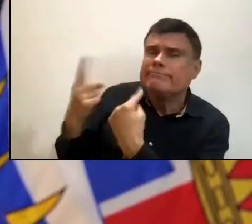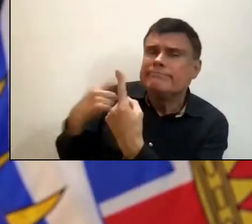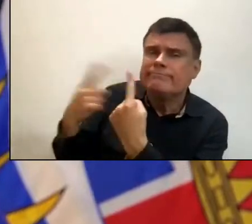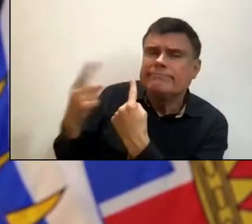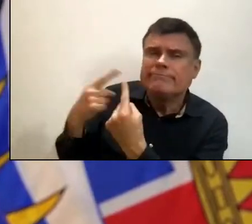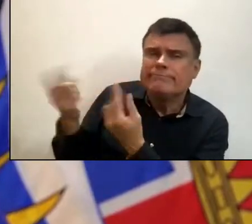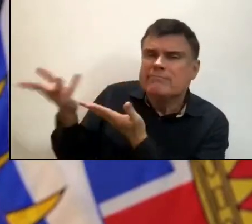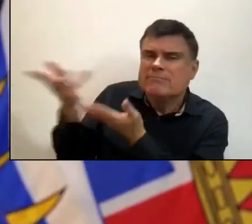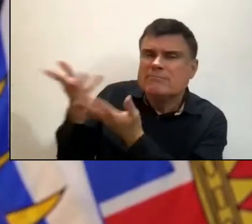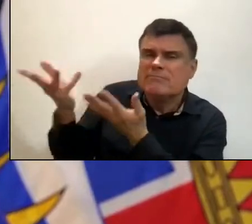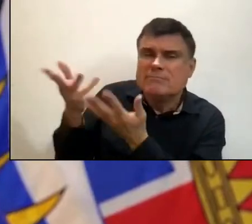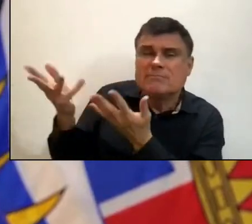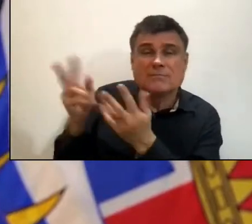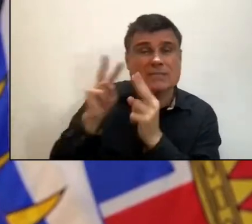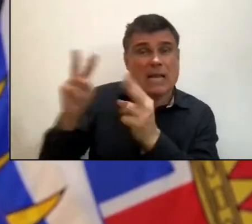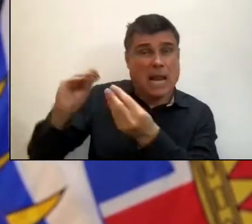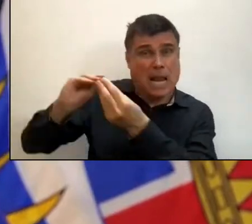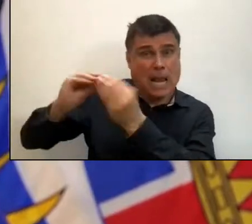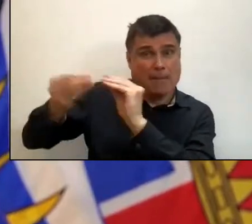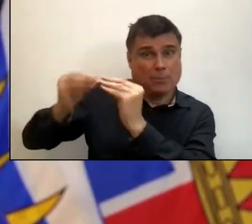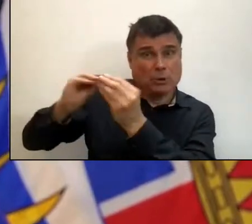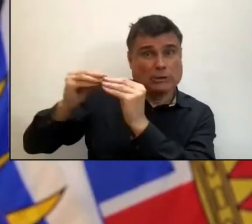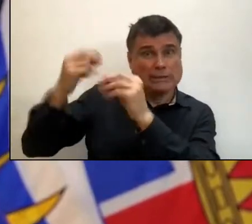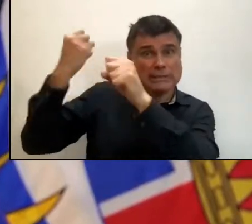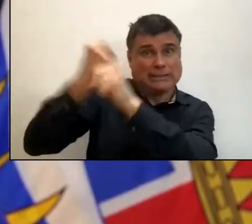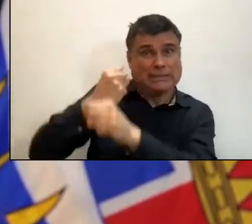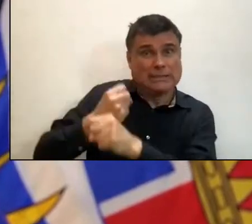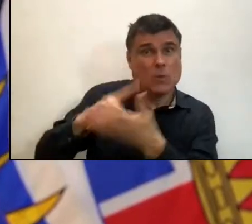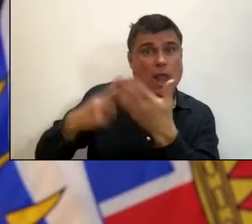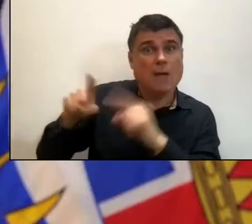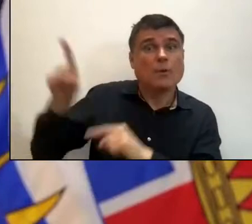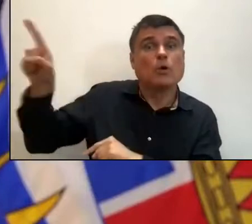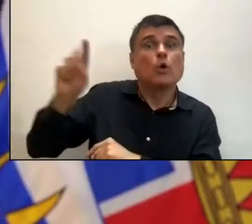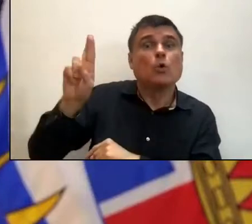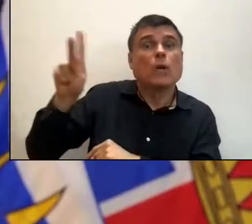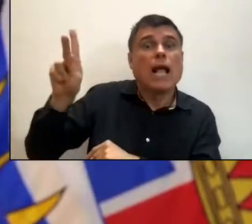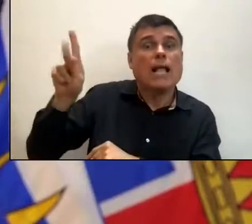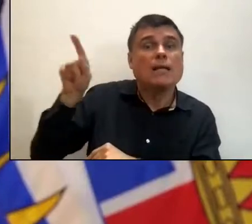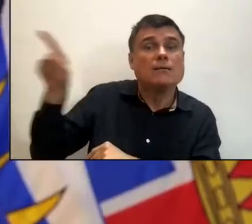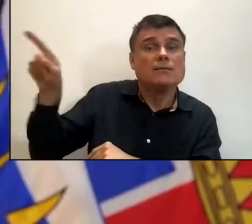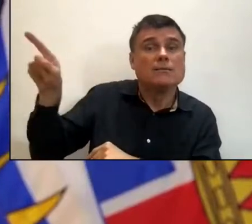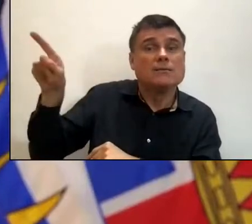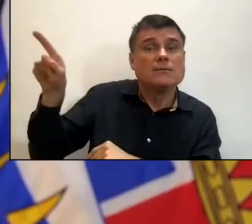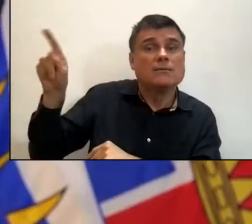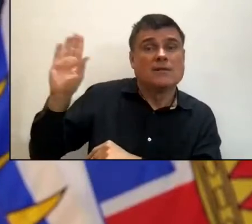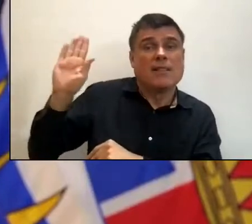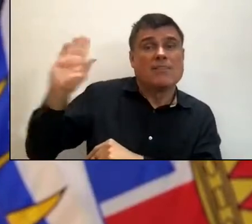happening in the health care system in the UK.